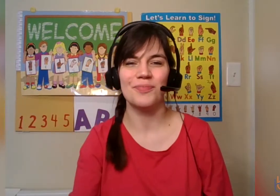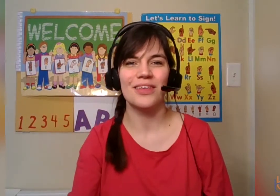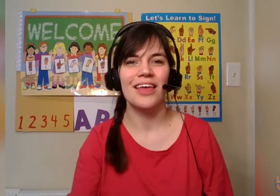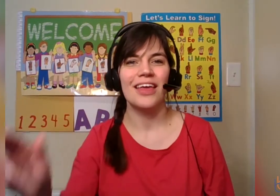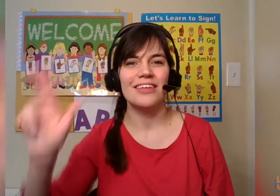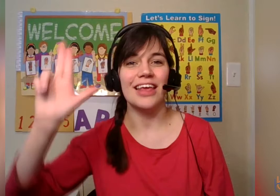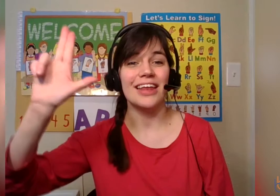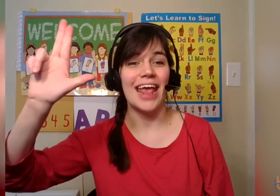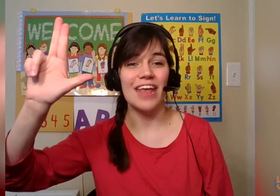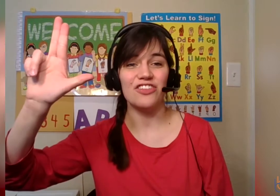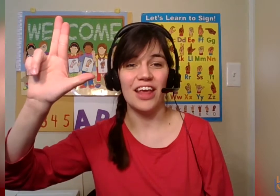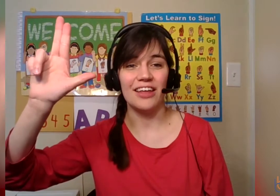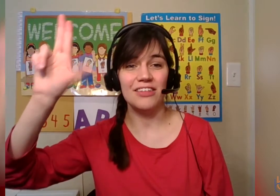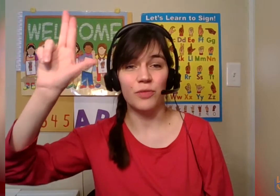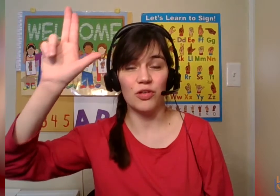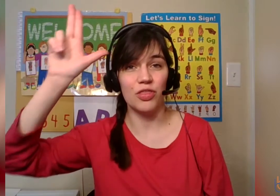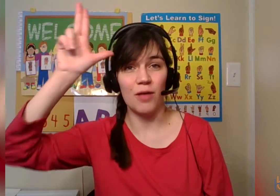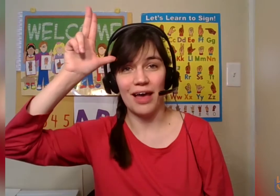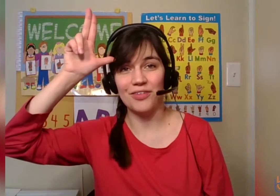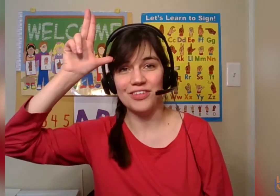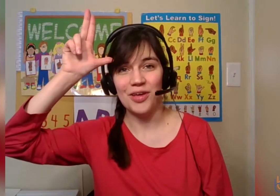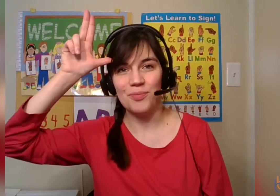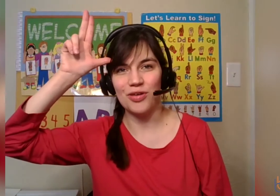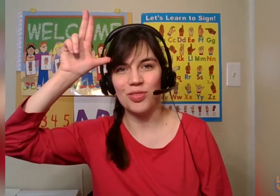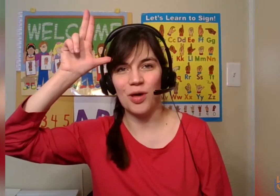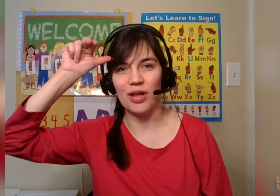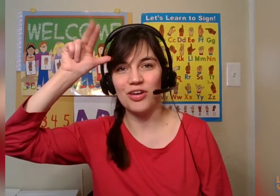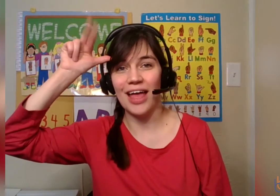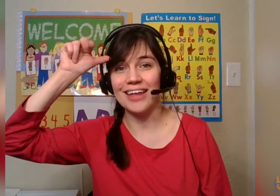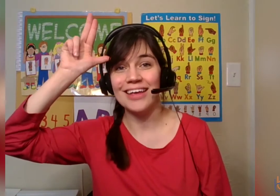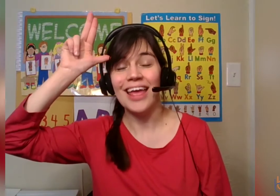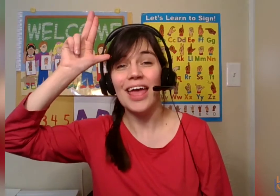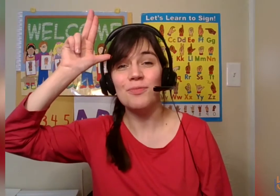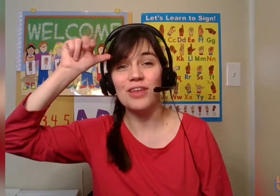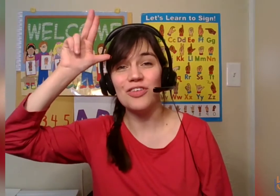Take an H-hand with your thumb out. Put your thumb on your head and bend your